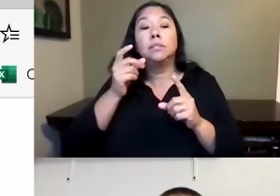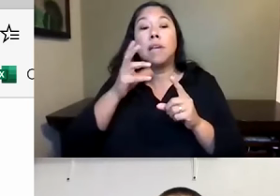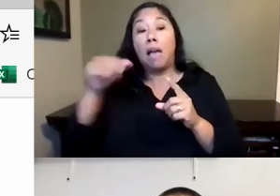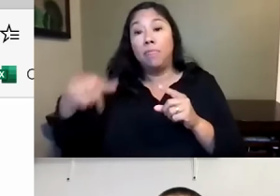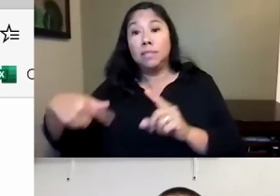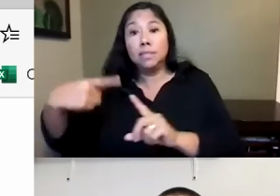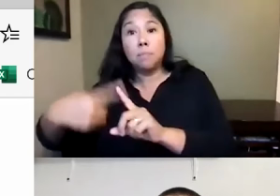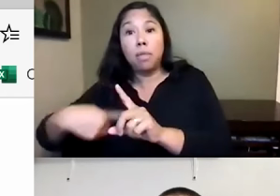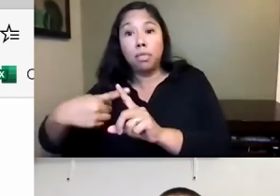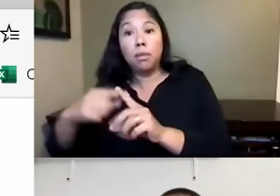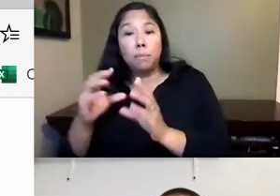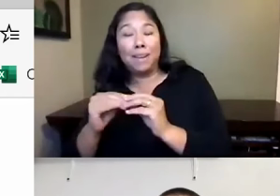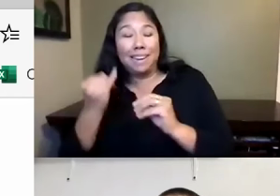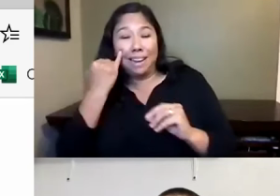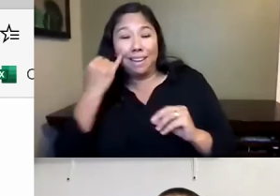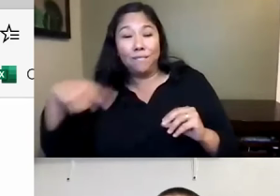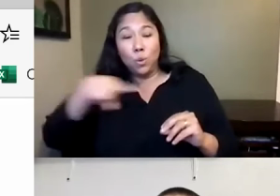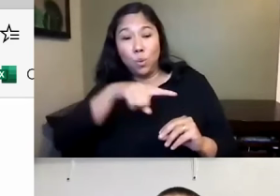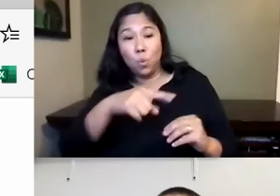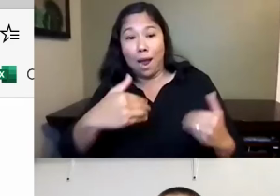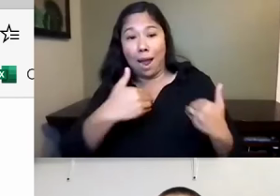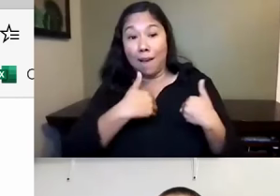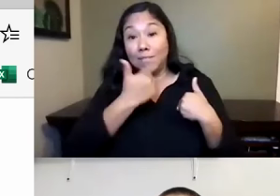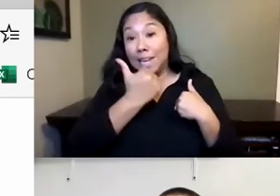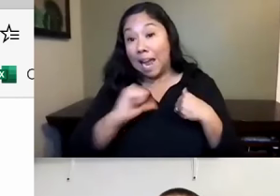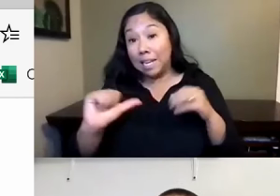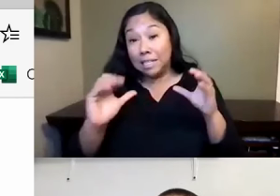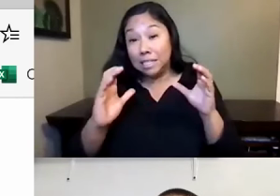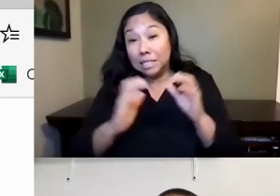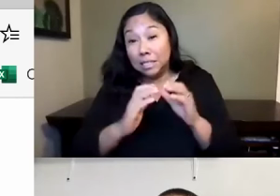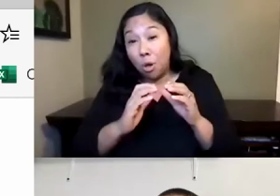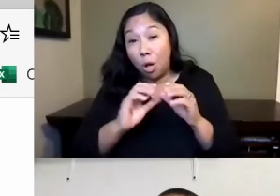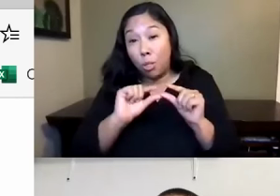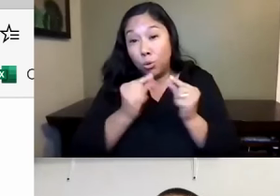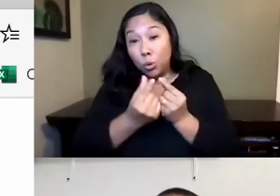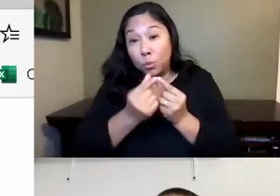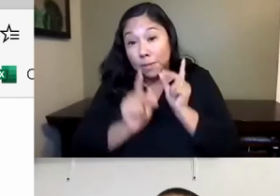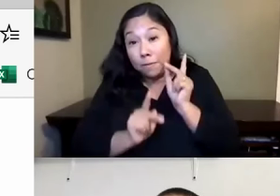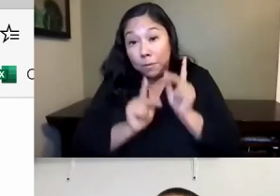If you have any small groups of people you would